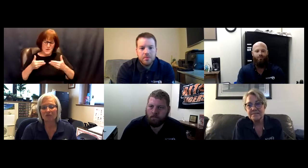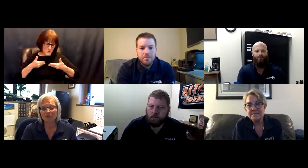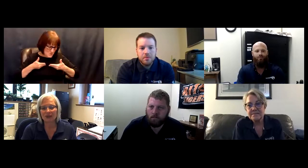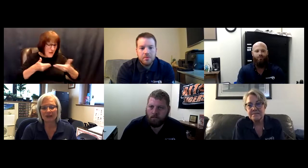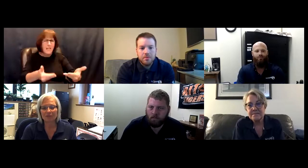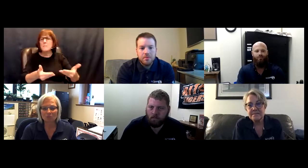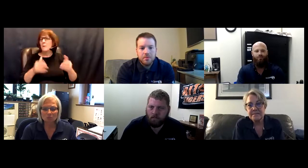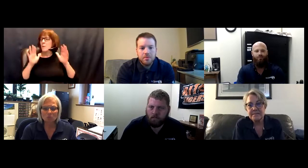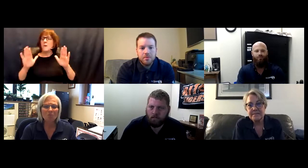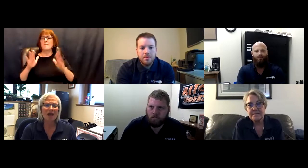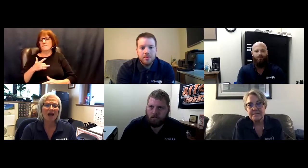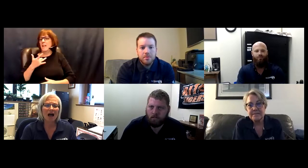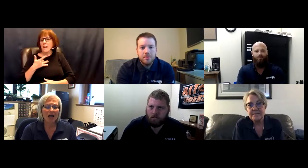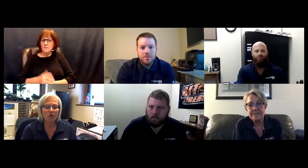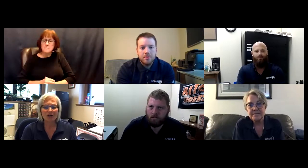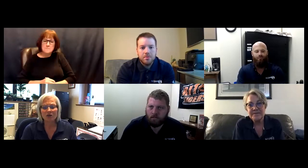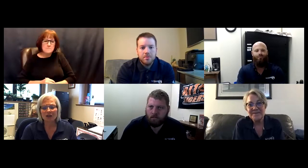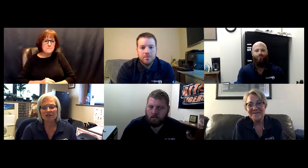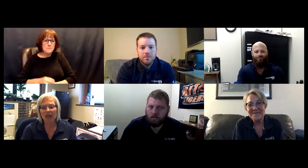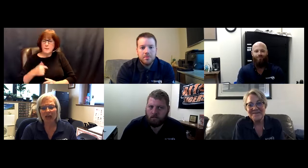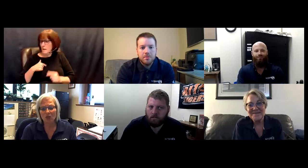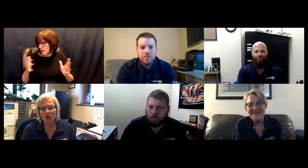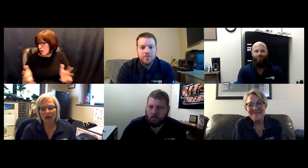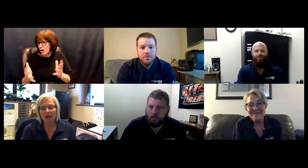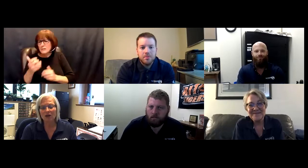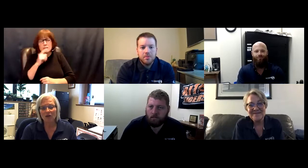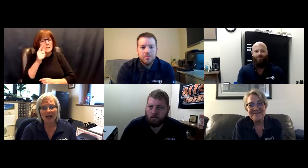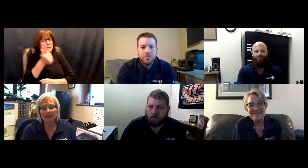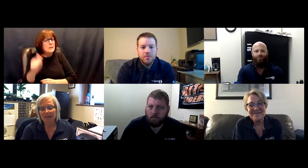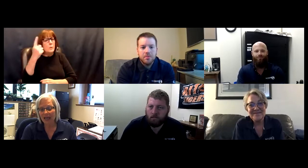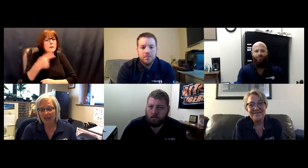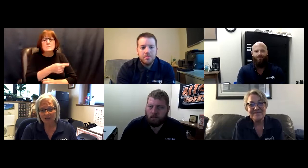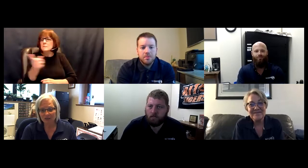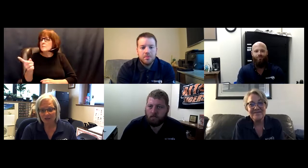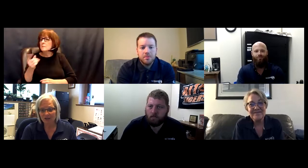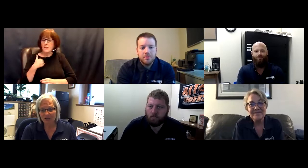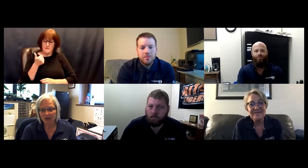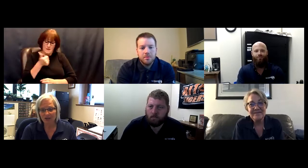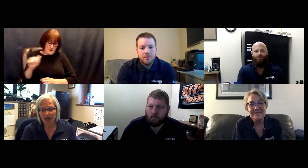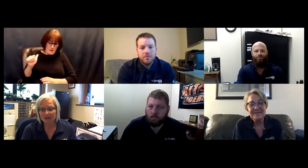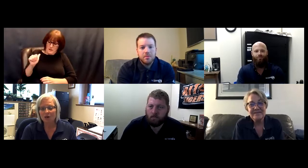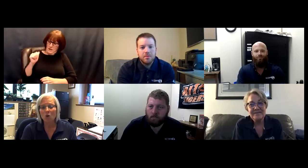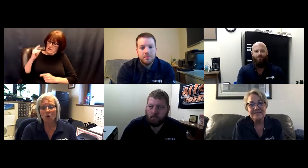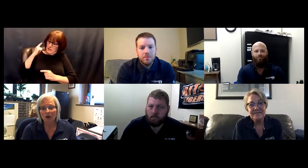feeling. I would encourage anyone who has any degree of hearing loss or if